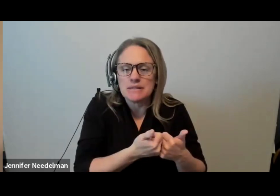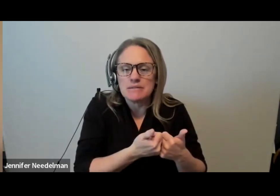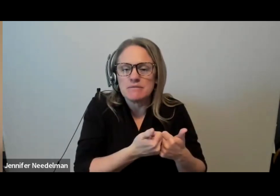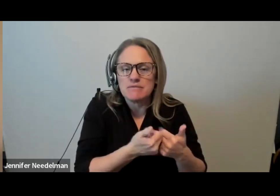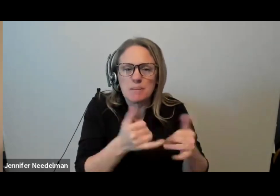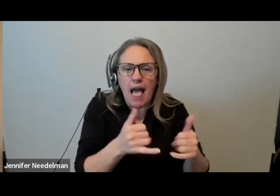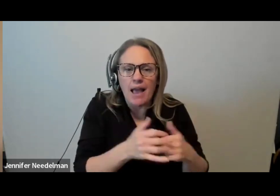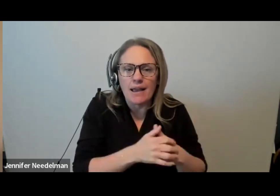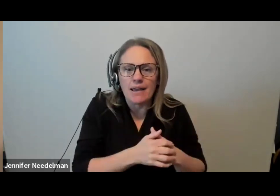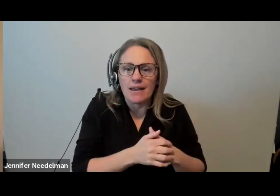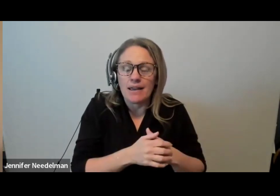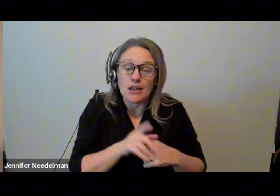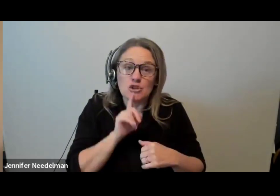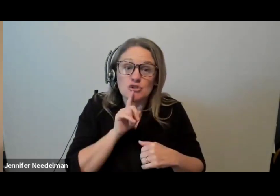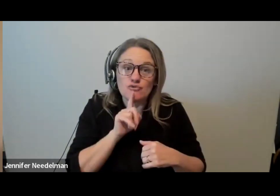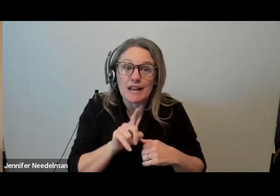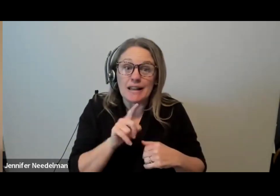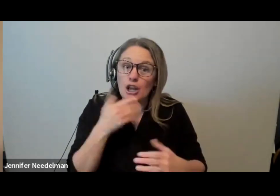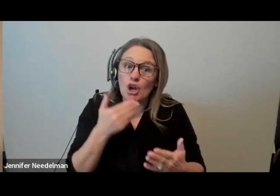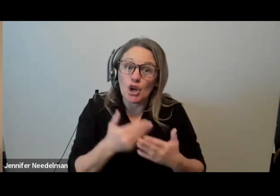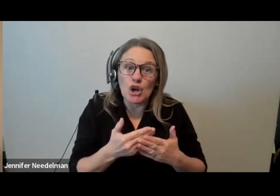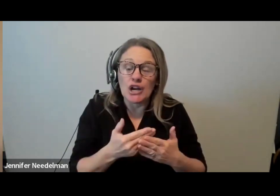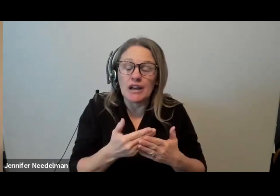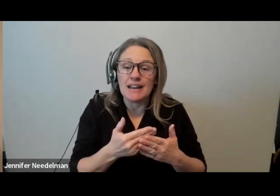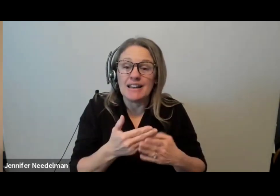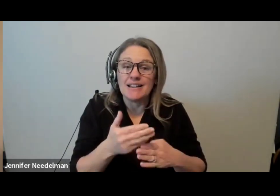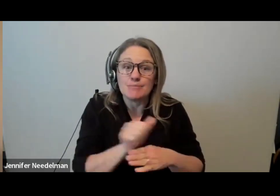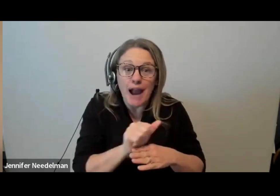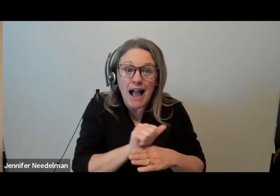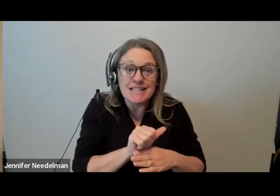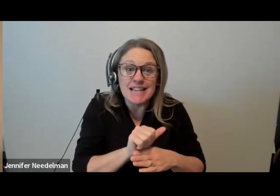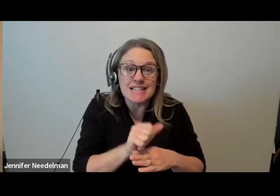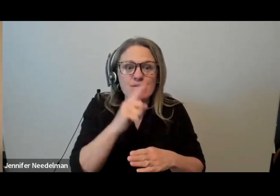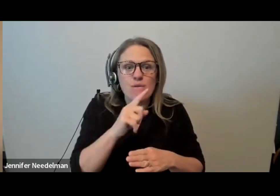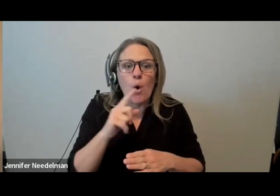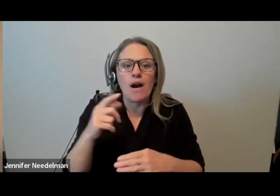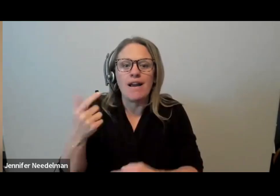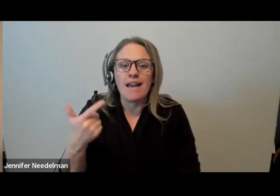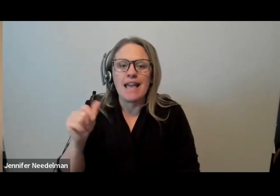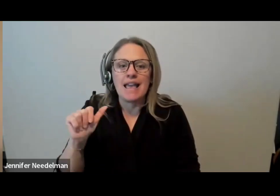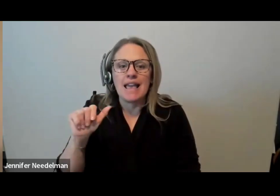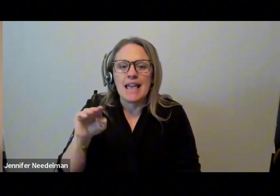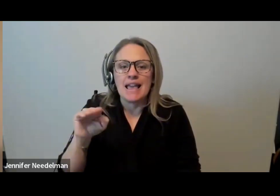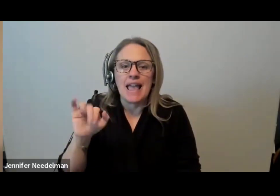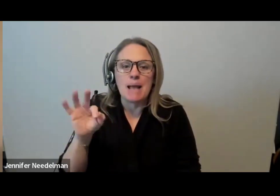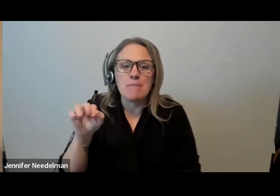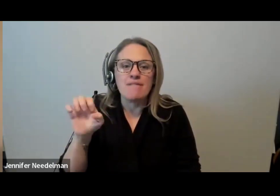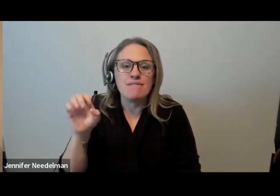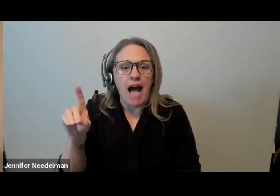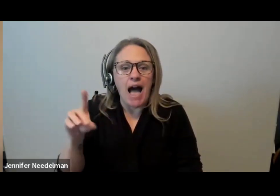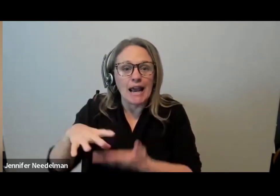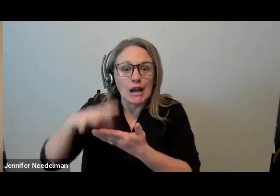they're really a great exercise in gamified learning because when learning feels more like play and it feels more like